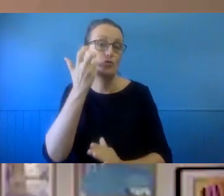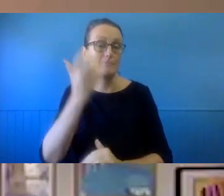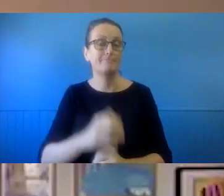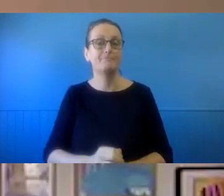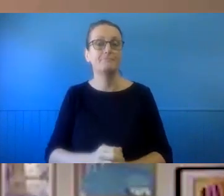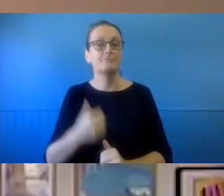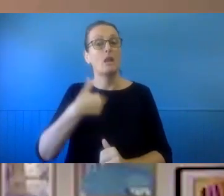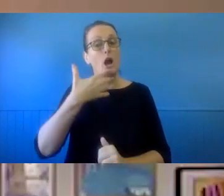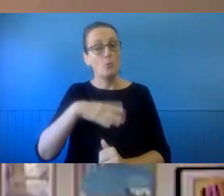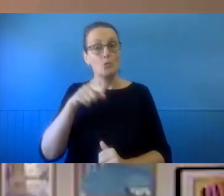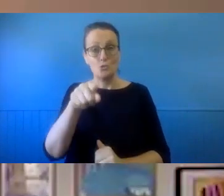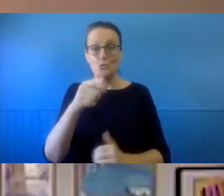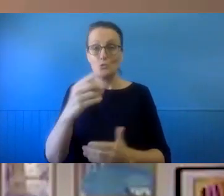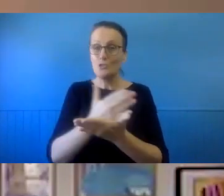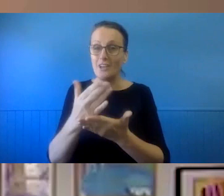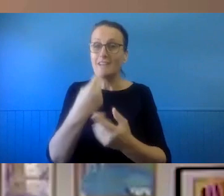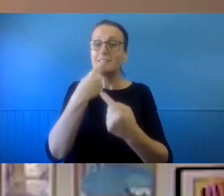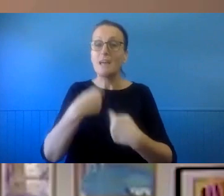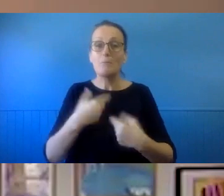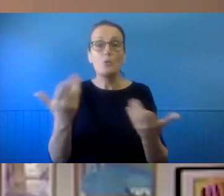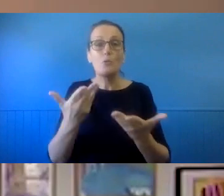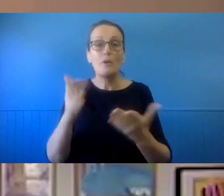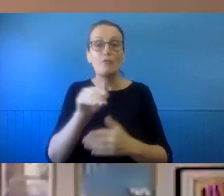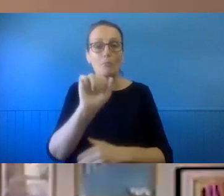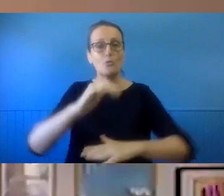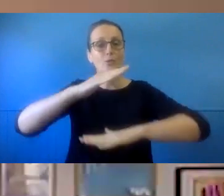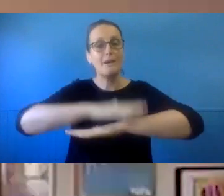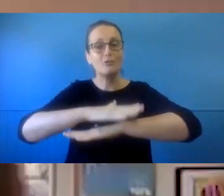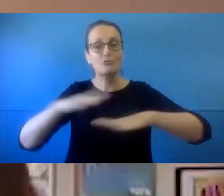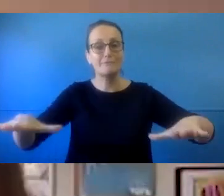your acknowledgment or where you're joining us from today in the chat.